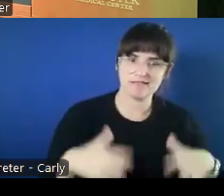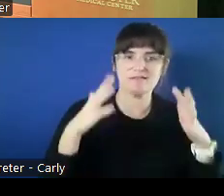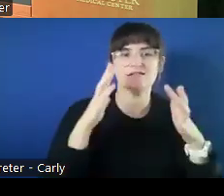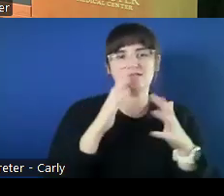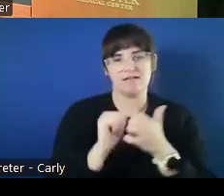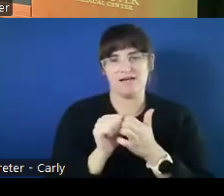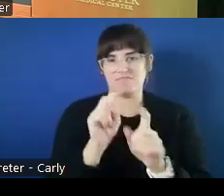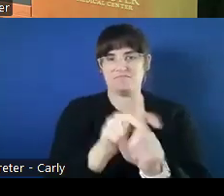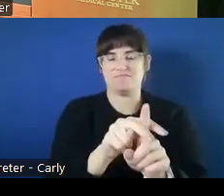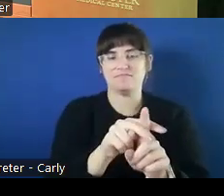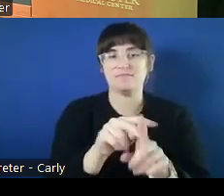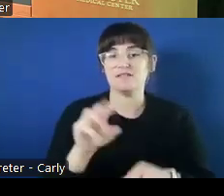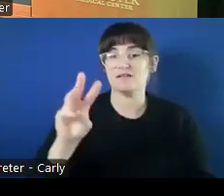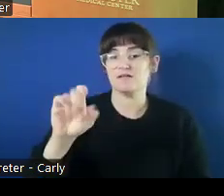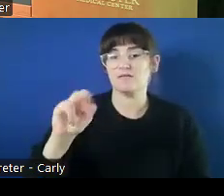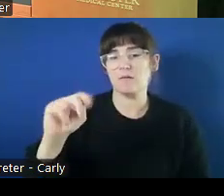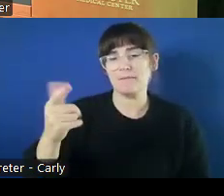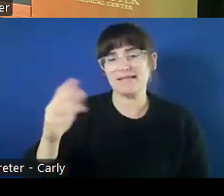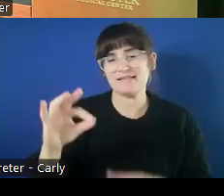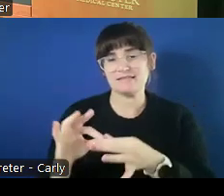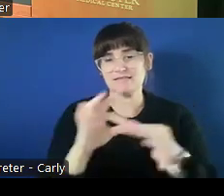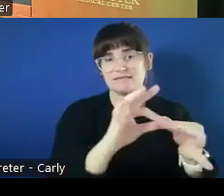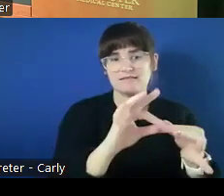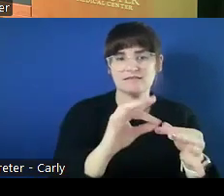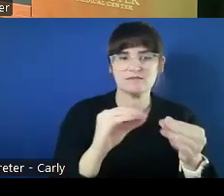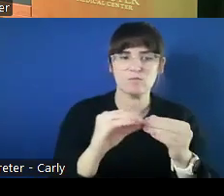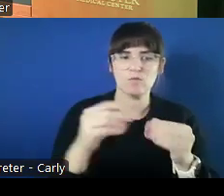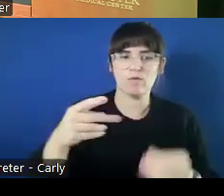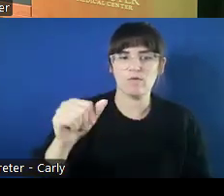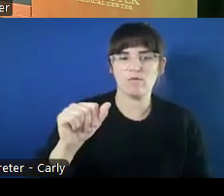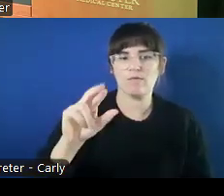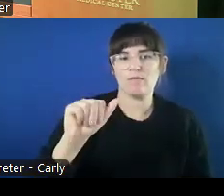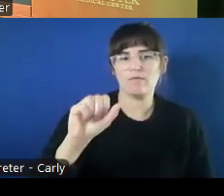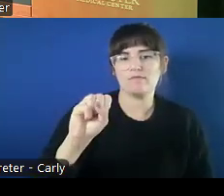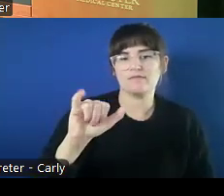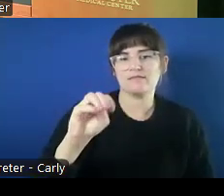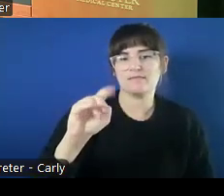uh well-being is kind of associated with more parasympathetic activity and and less sympathetic